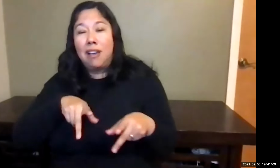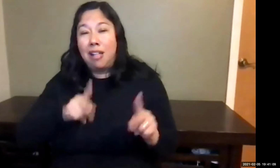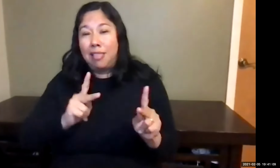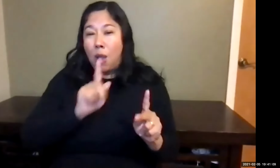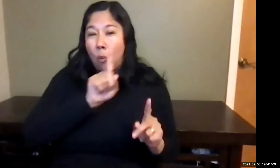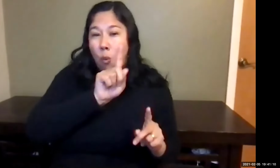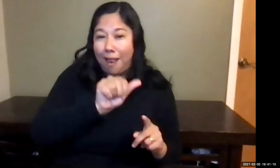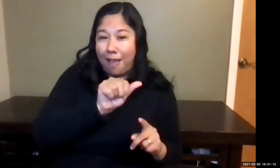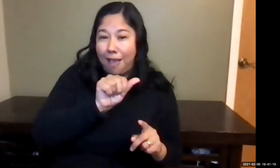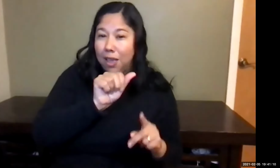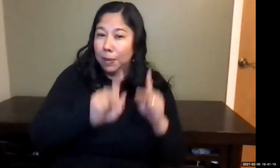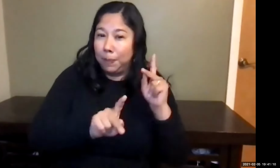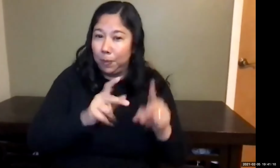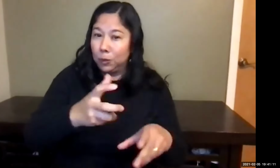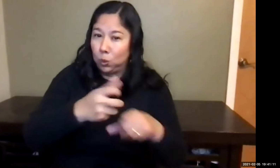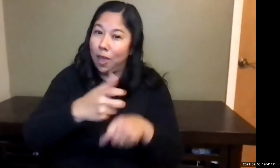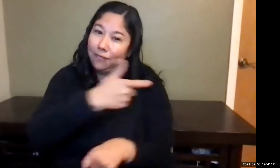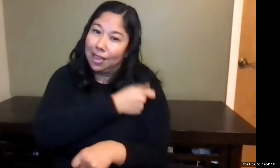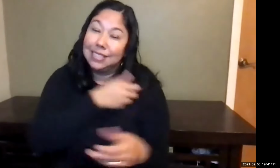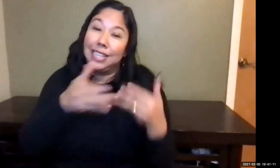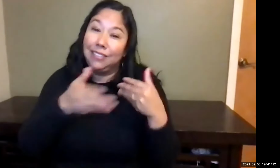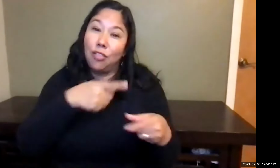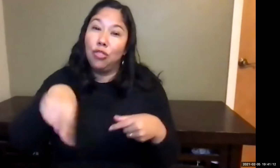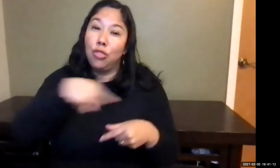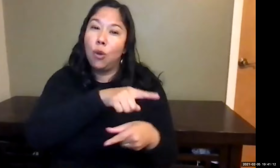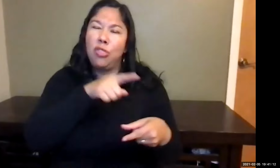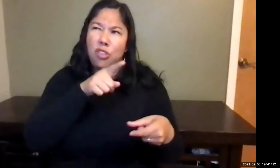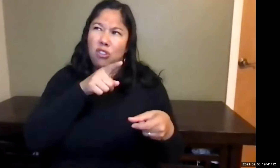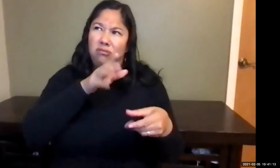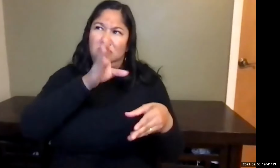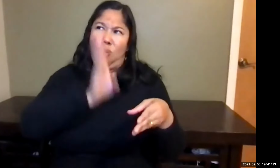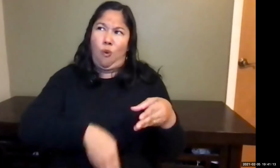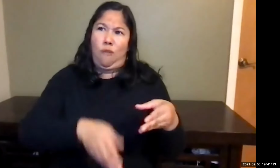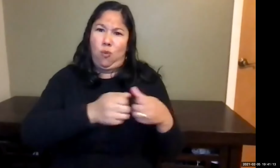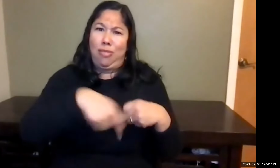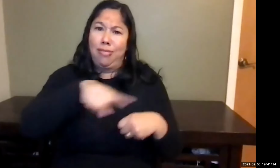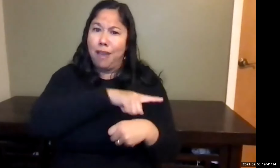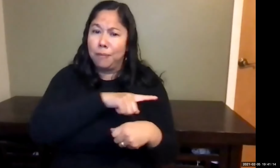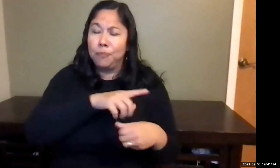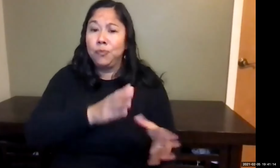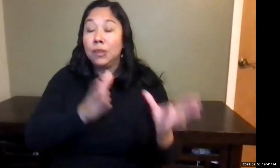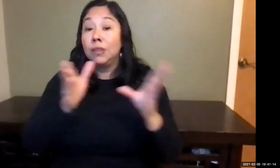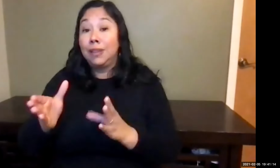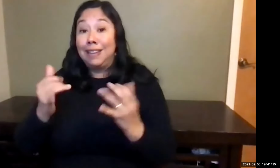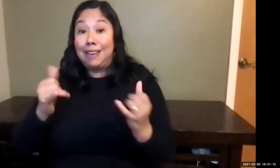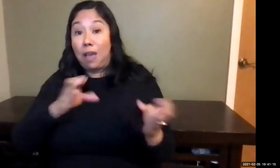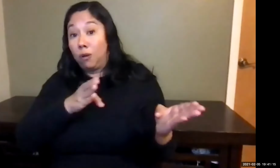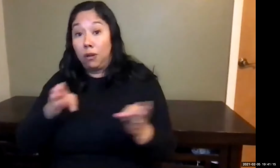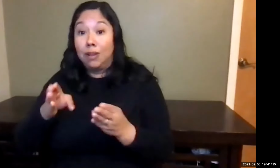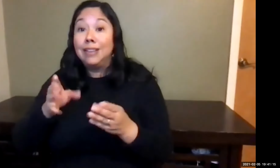to get vaccinated, even though they’re pretty much done. We’re really dealing with the older adults at this point.